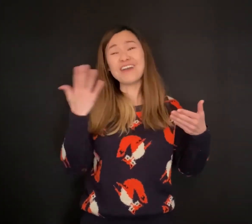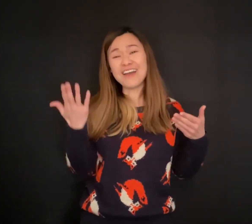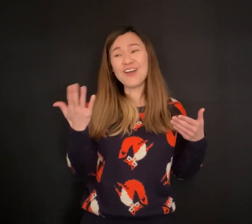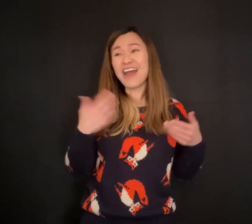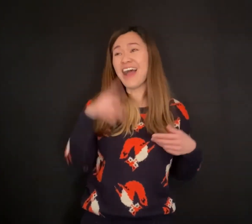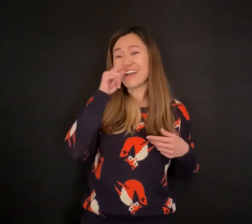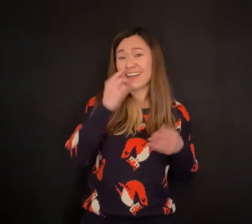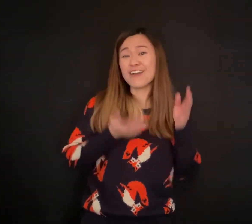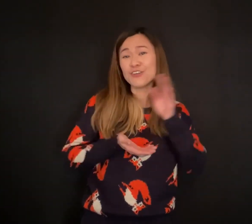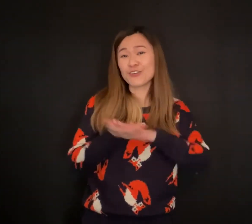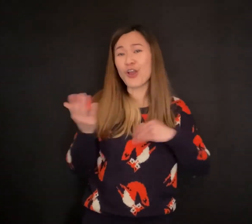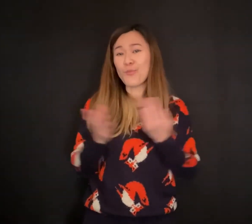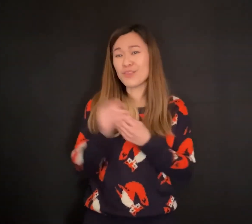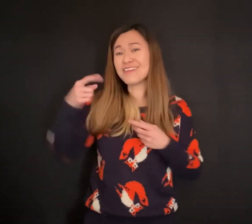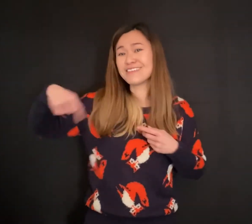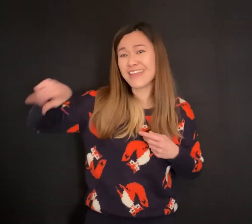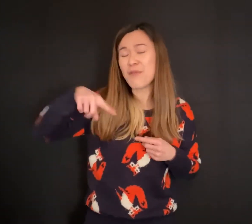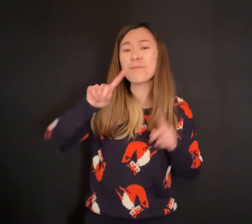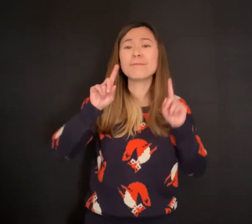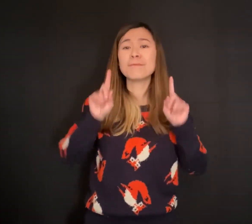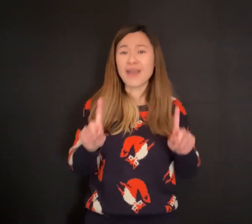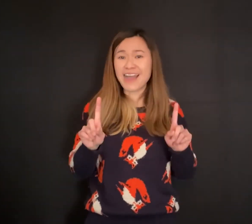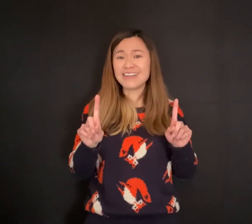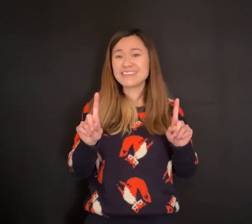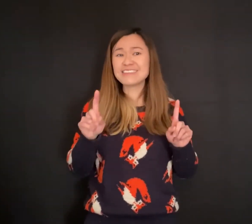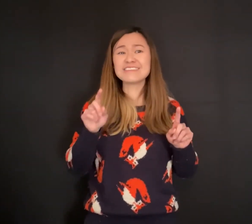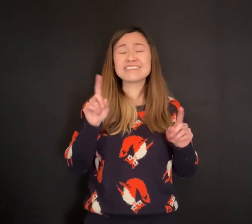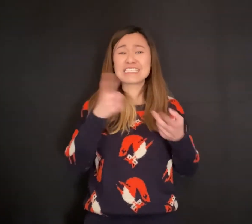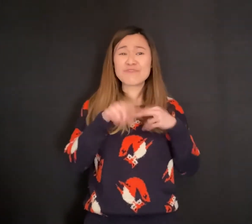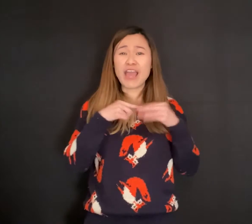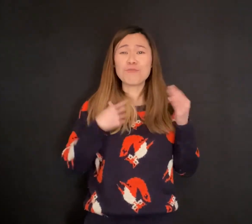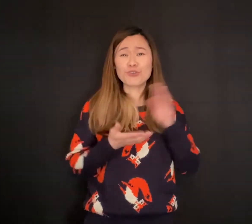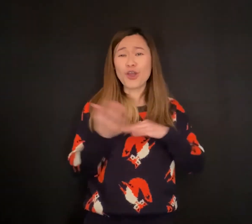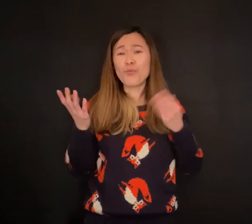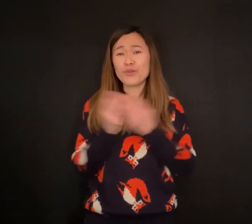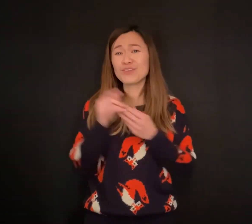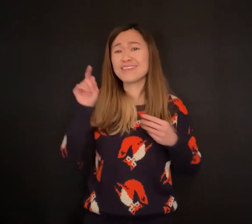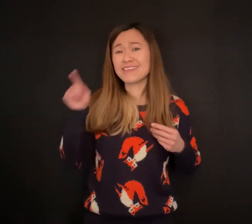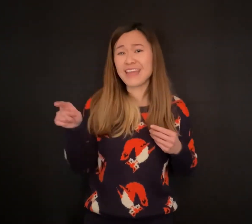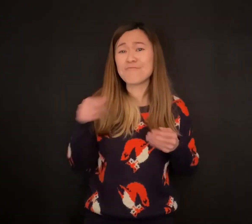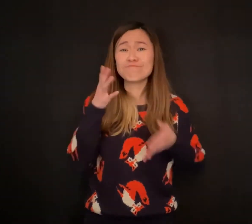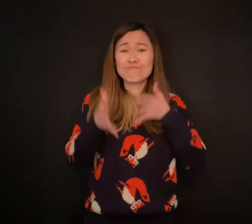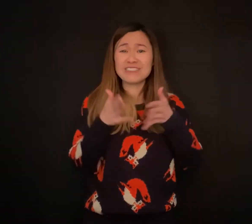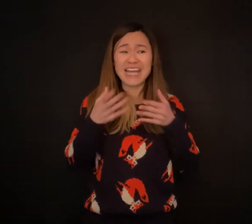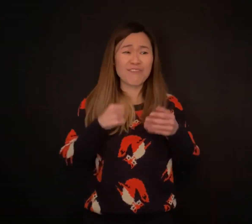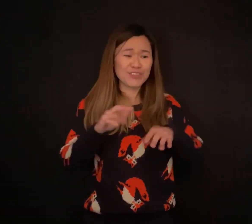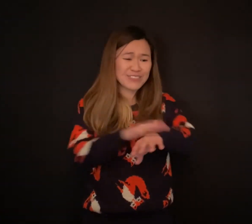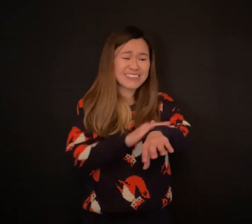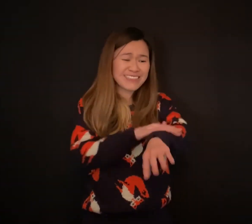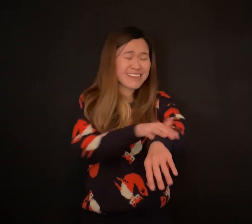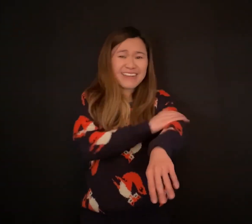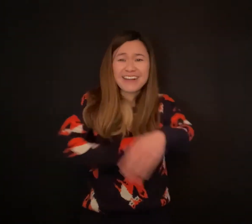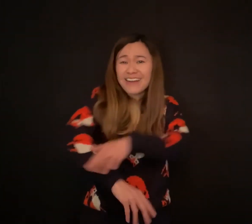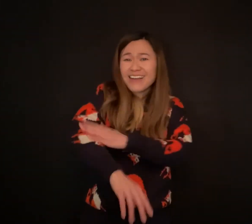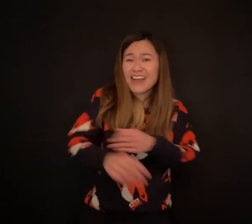Look, I could go with them. But if I go with them it means I have to be covering myself all the time